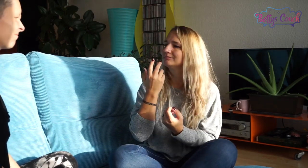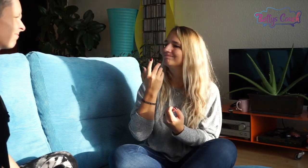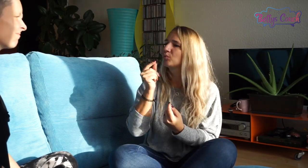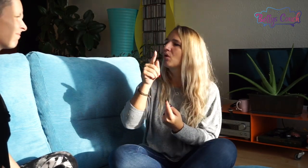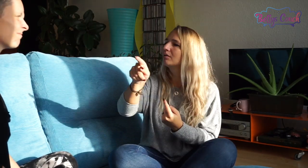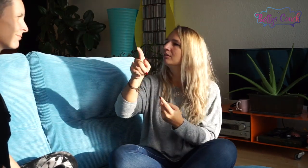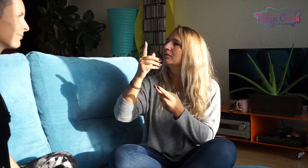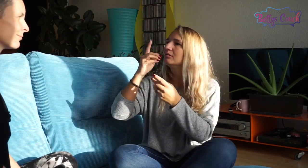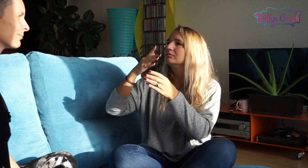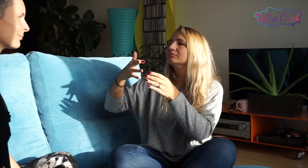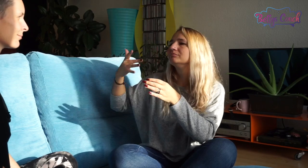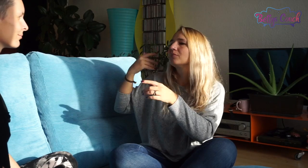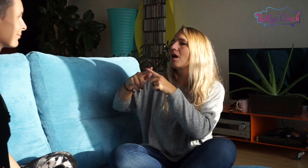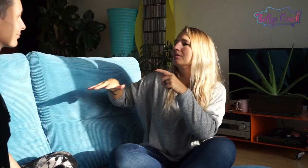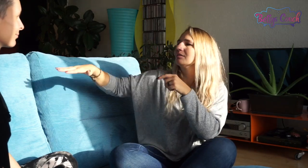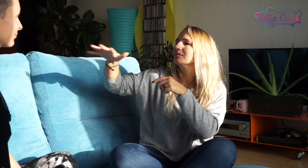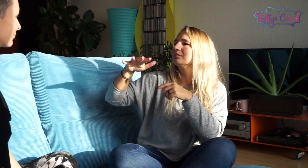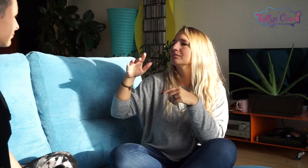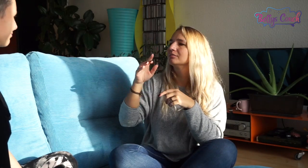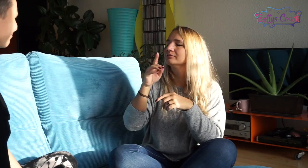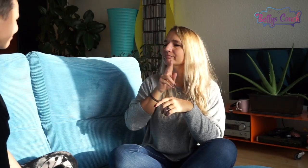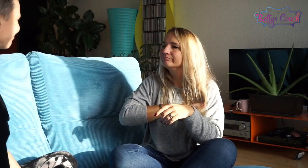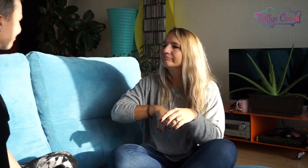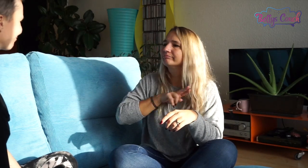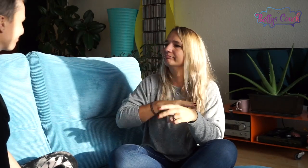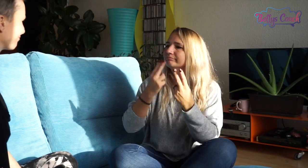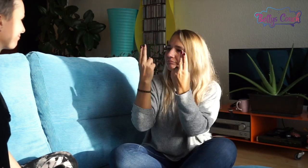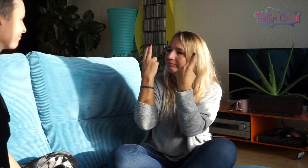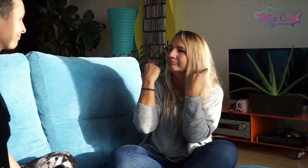I used to make myself small in other situations or just gave up.